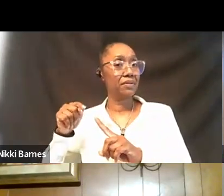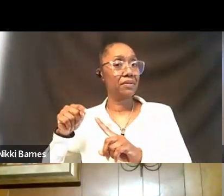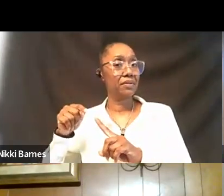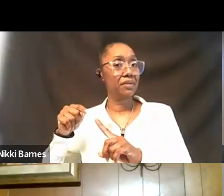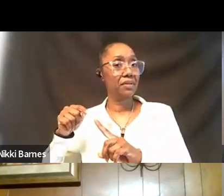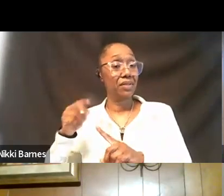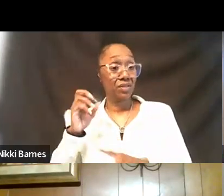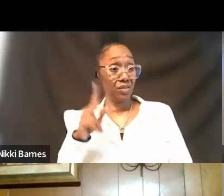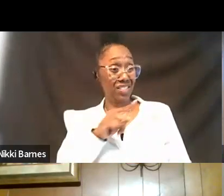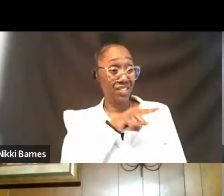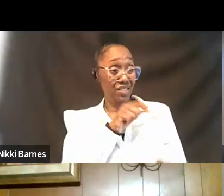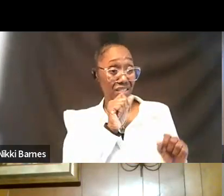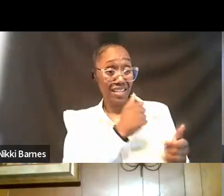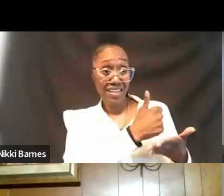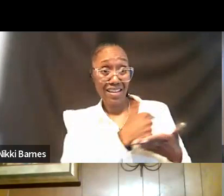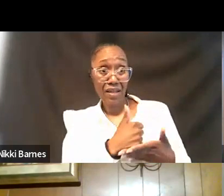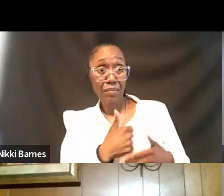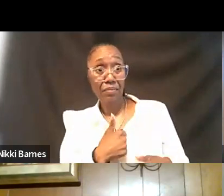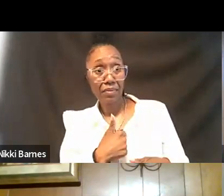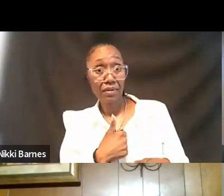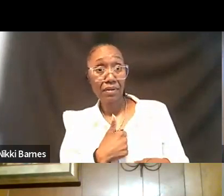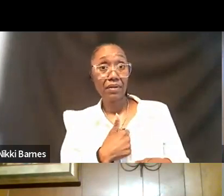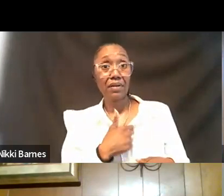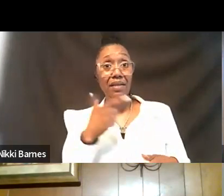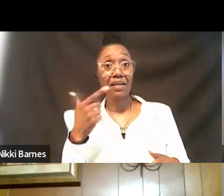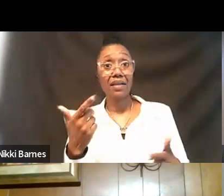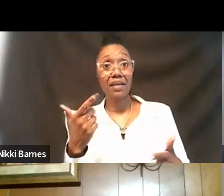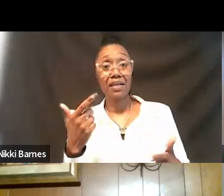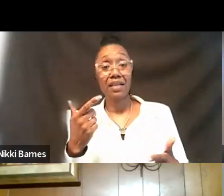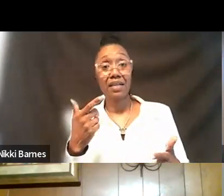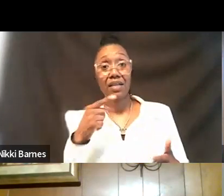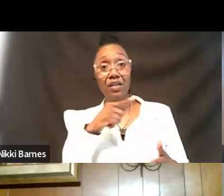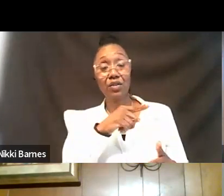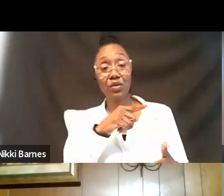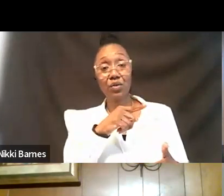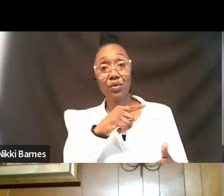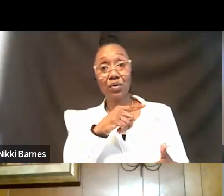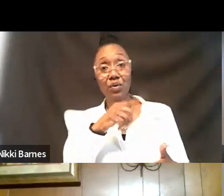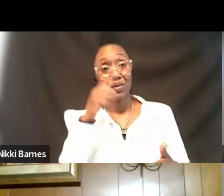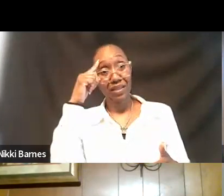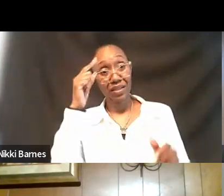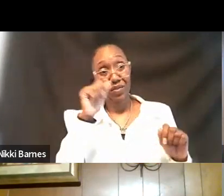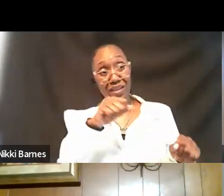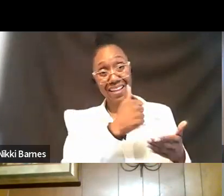You can kinda help me out and try teaching in a way that you think you can help me a little bit.